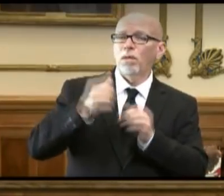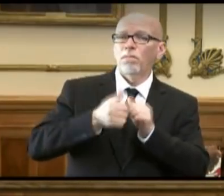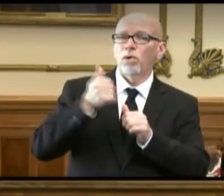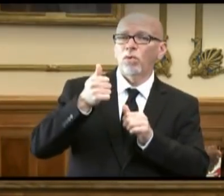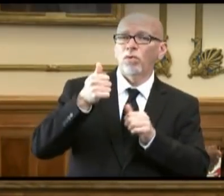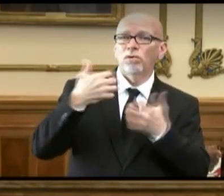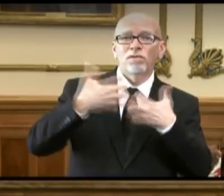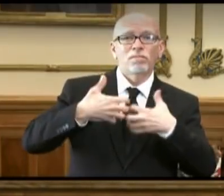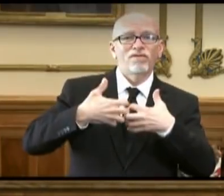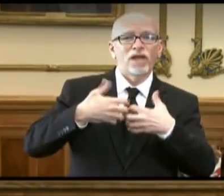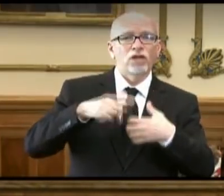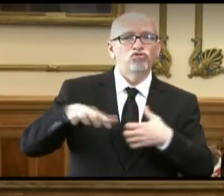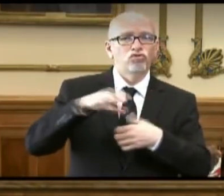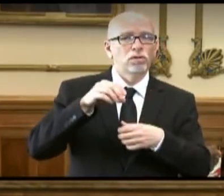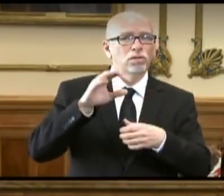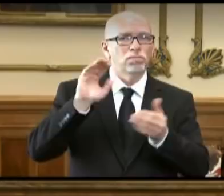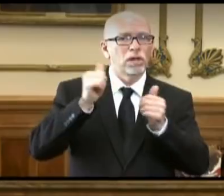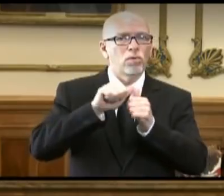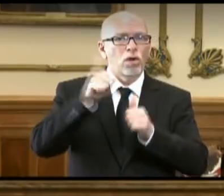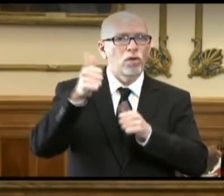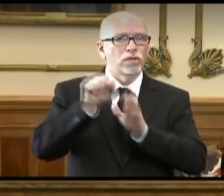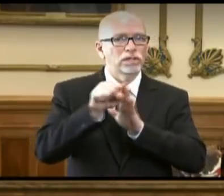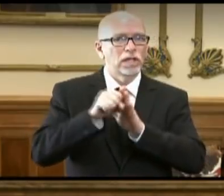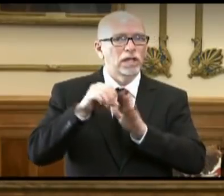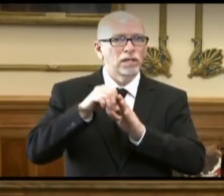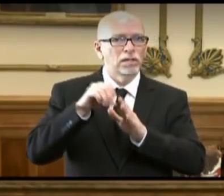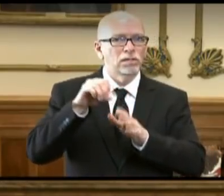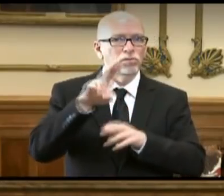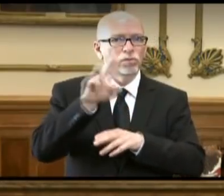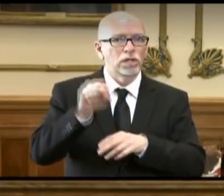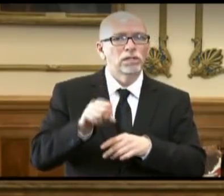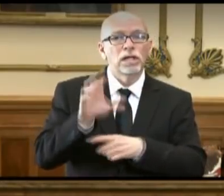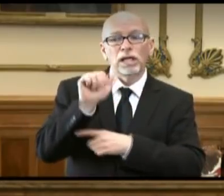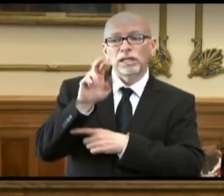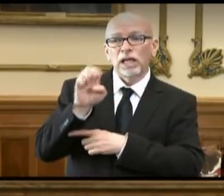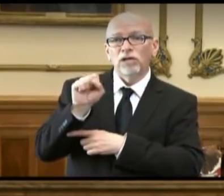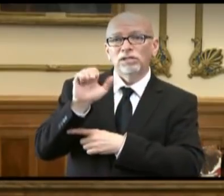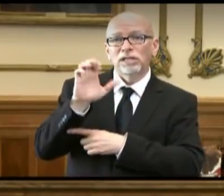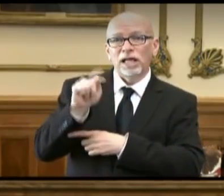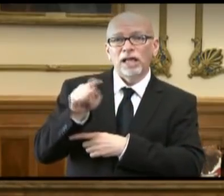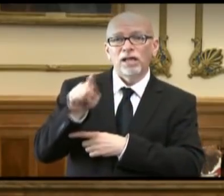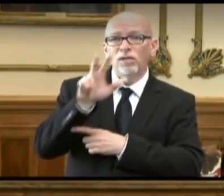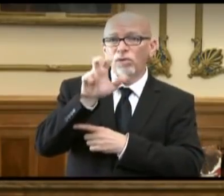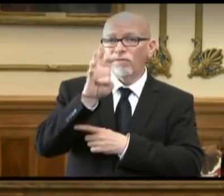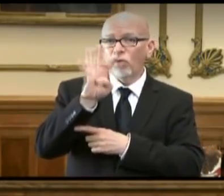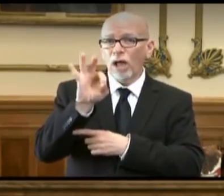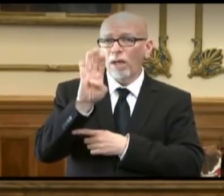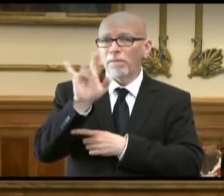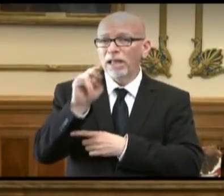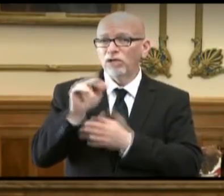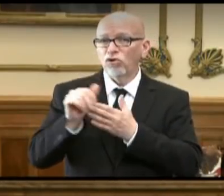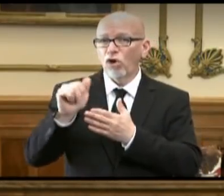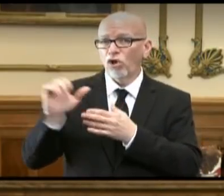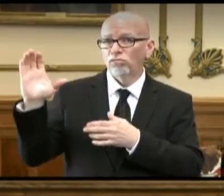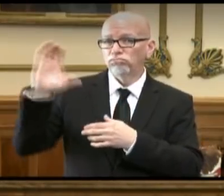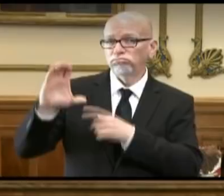THE GOVERNOR HAS MENTIONED THIS BEFORE. INDIANA HAS THE MOST INTENSITY IN TERMS OF MANUFACTURING